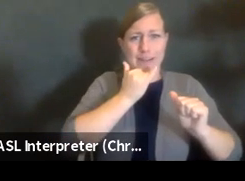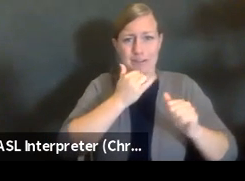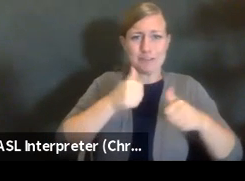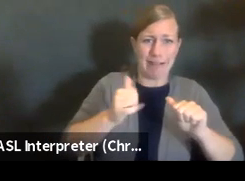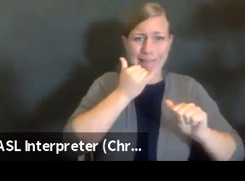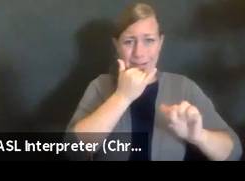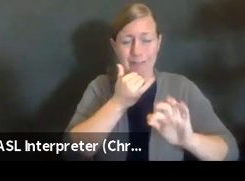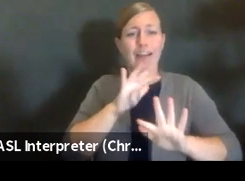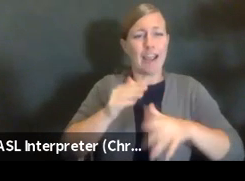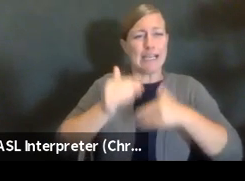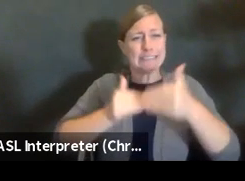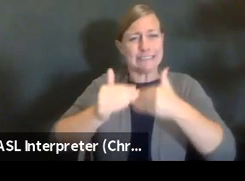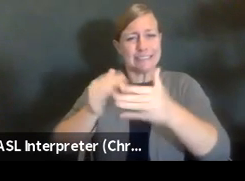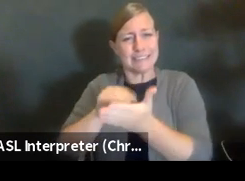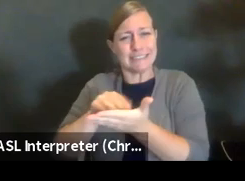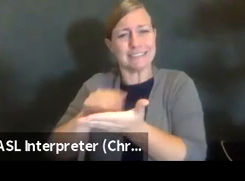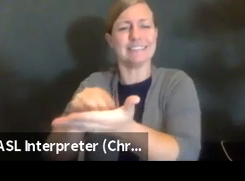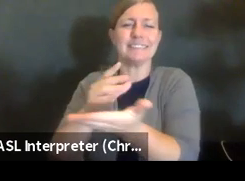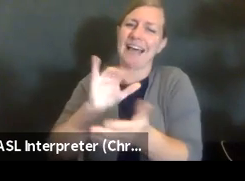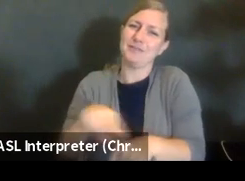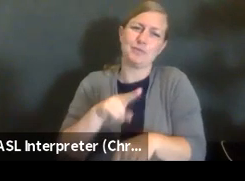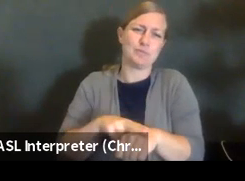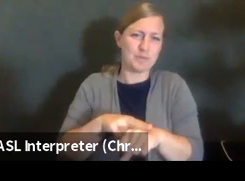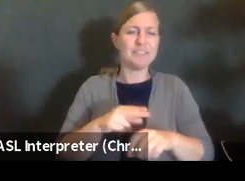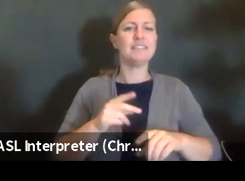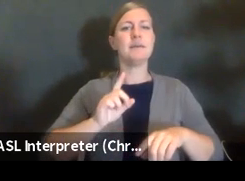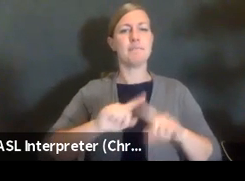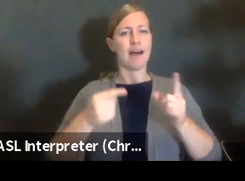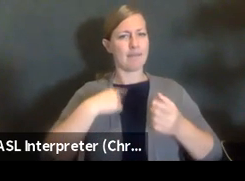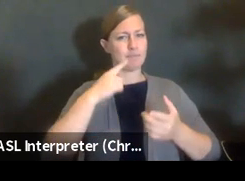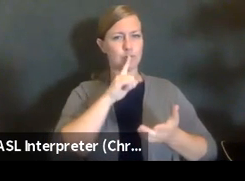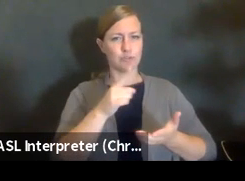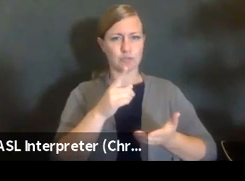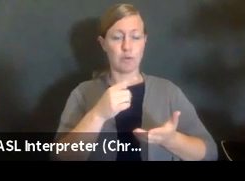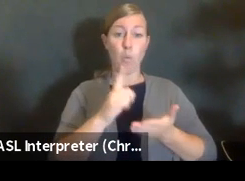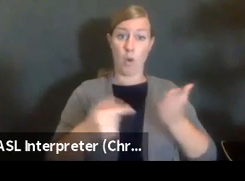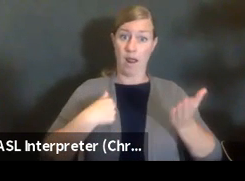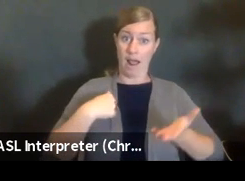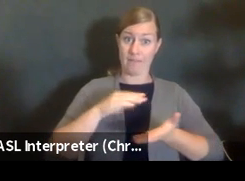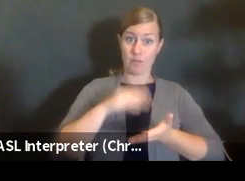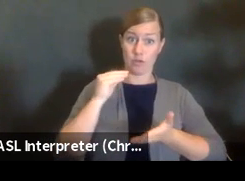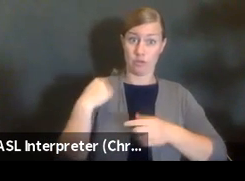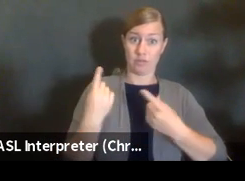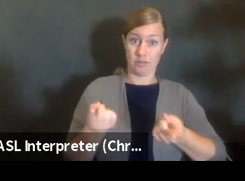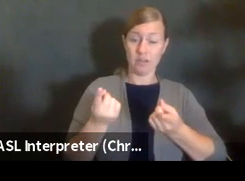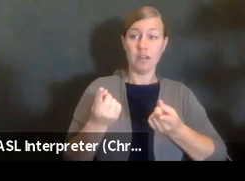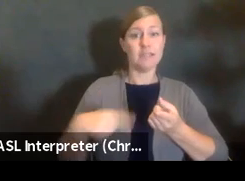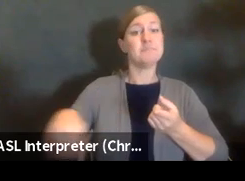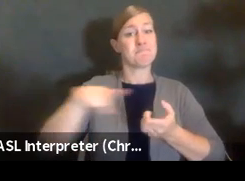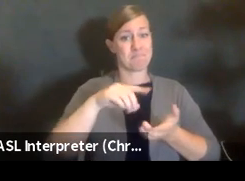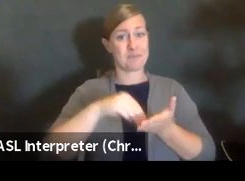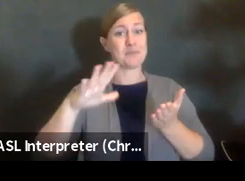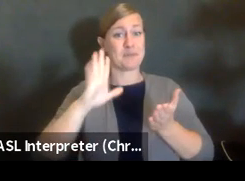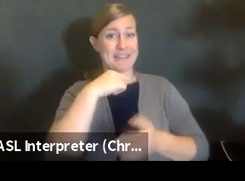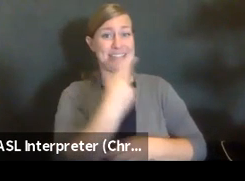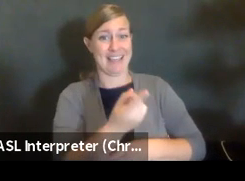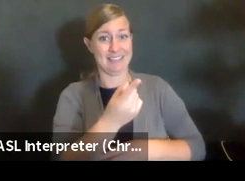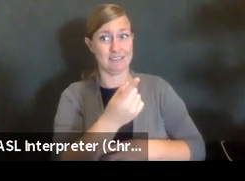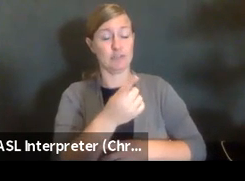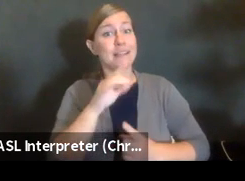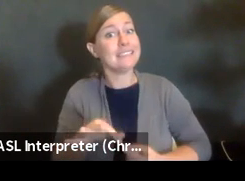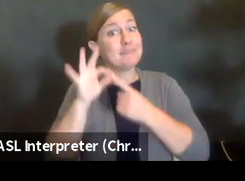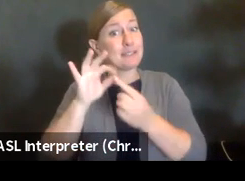Katherine Livick - ESD 112: else on our panel could chime in if they had a story about this, I've learned that the students will tell you, especially if they're middle school students, if something doesn't make sense.